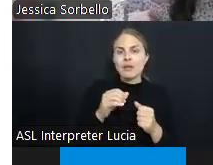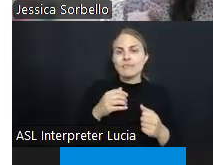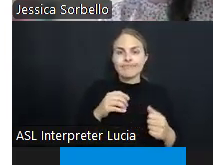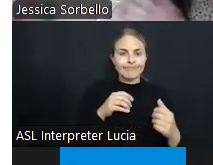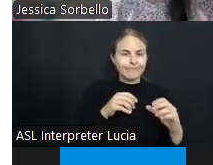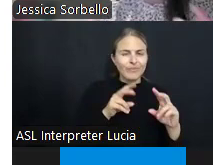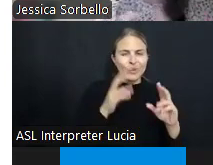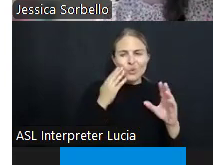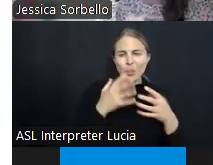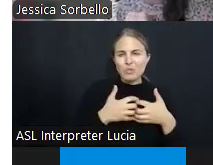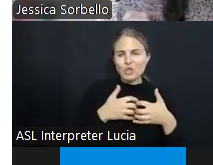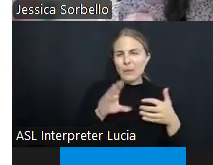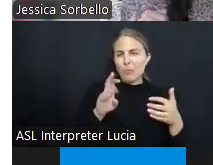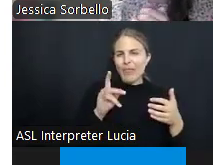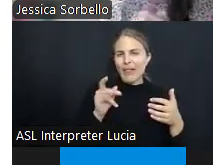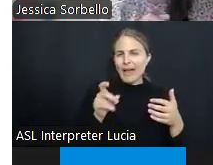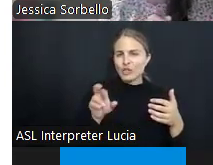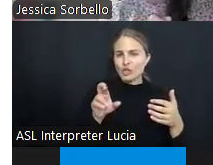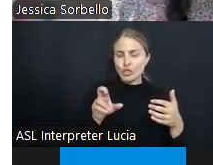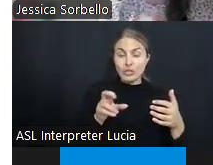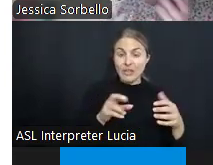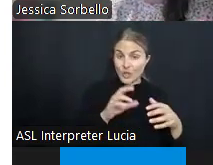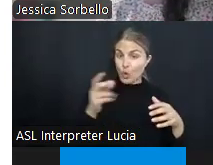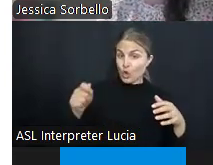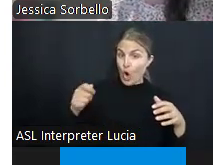consumer uses the breathalyzer . It is not about the gotcha,